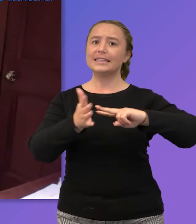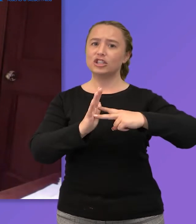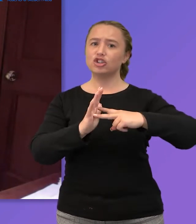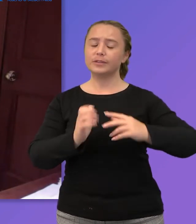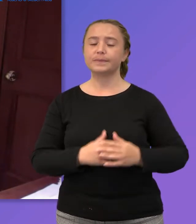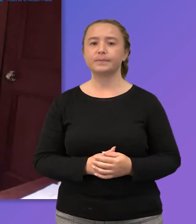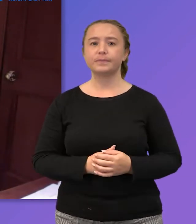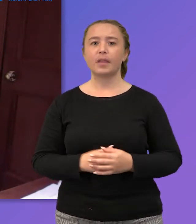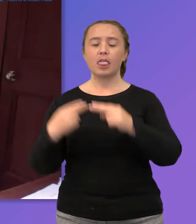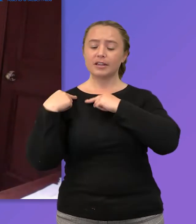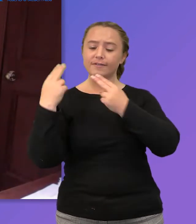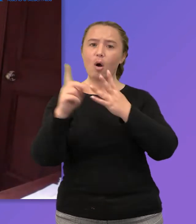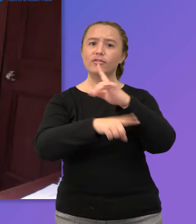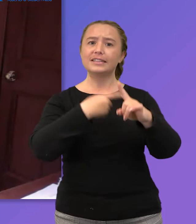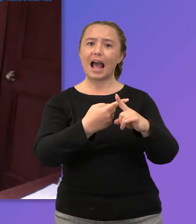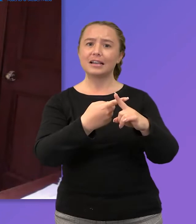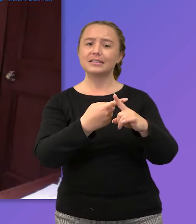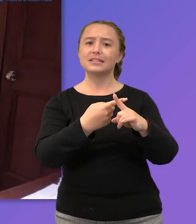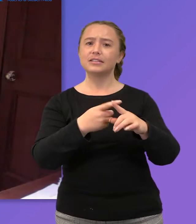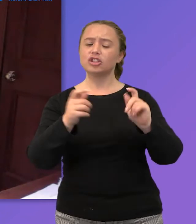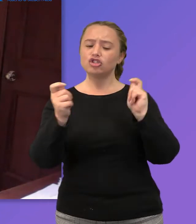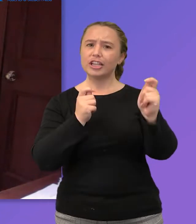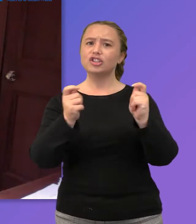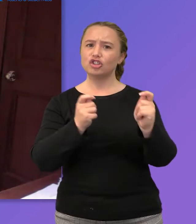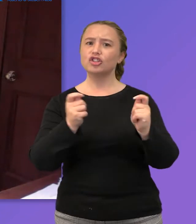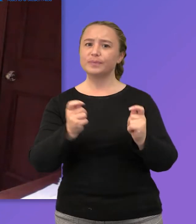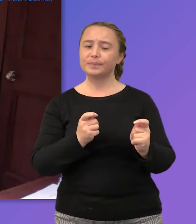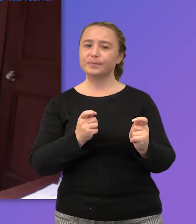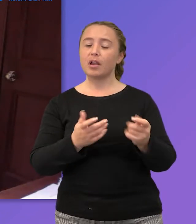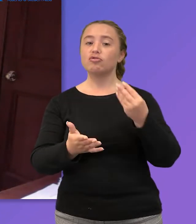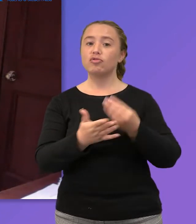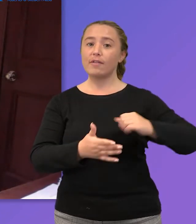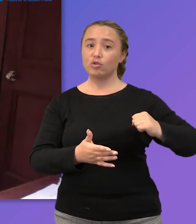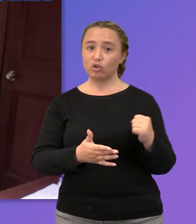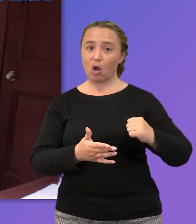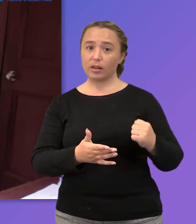The devolved tax landscape in Scotland continues to change and Revenue Scotland will continue